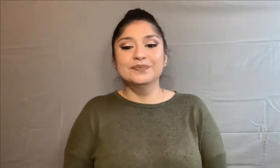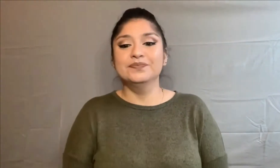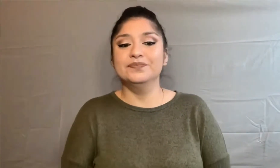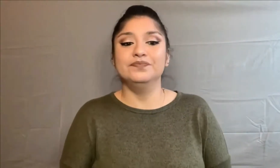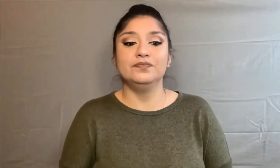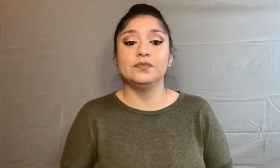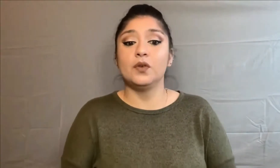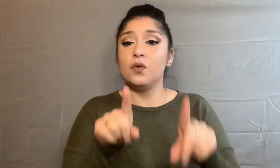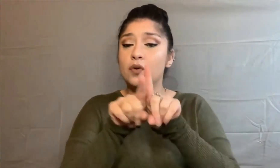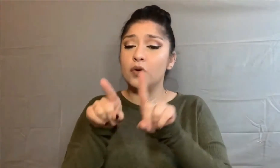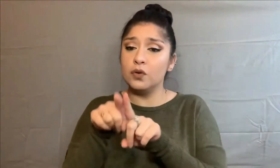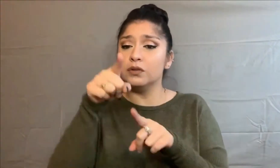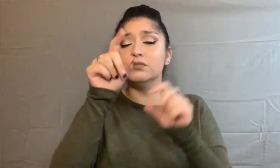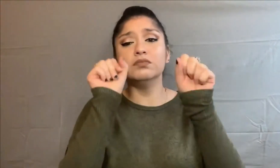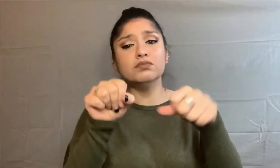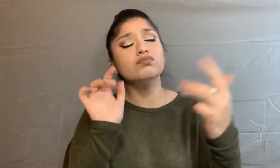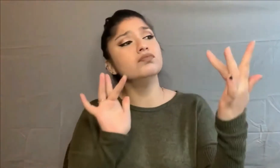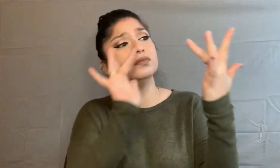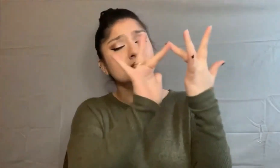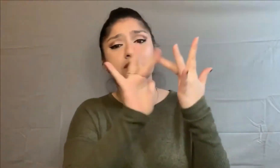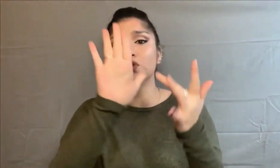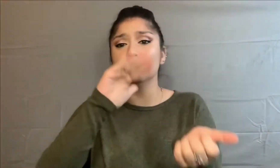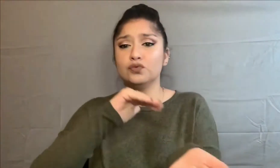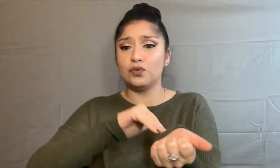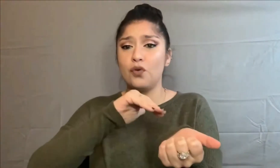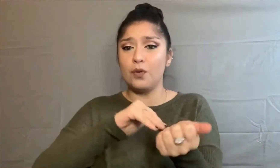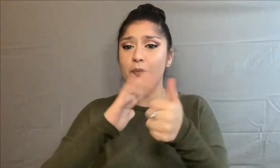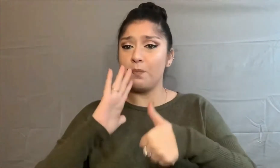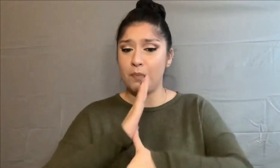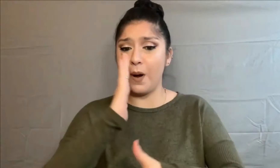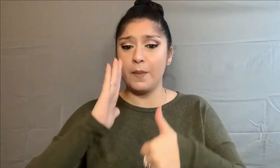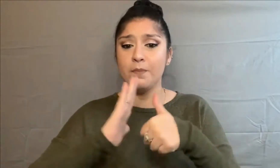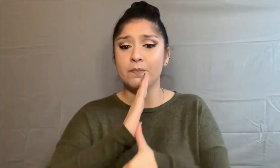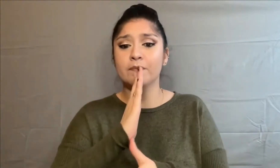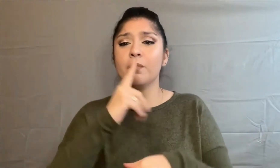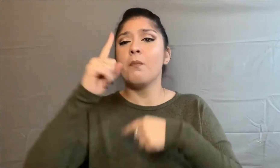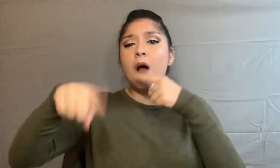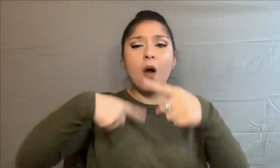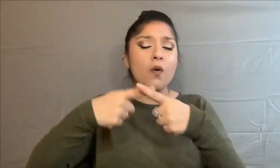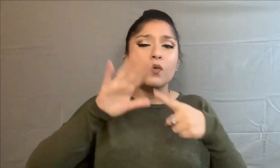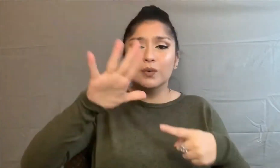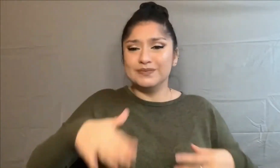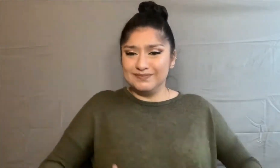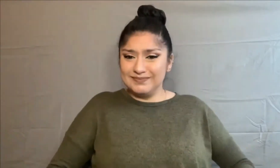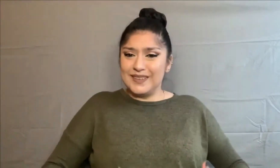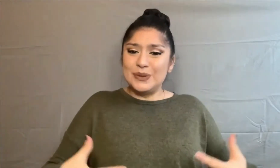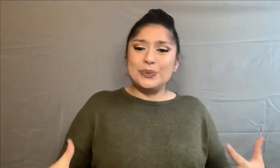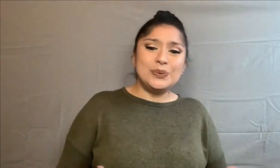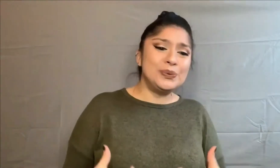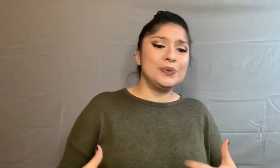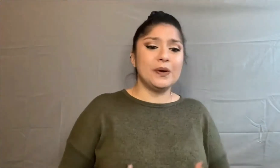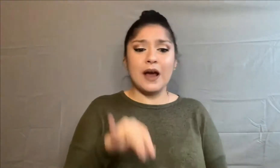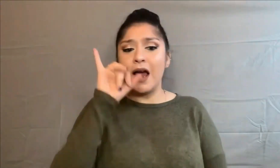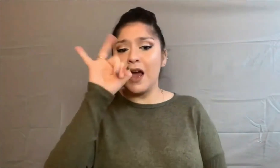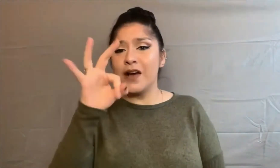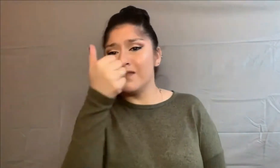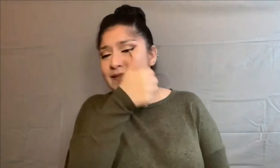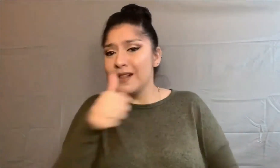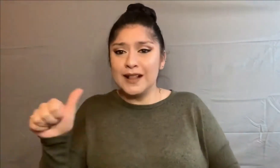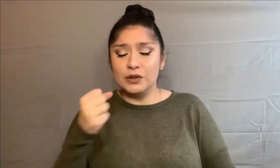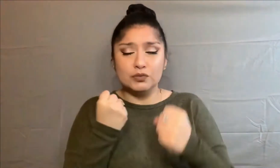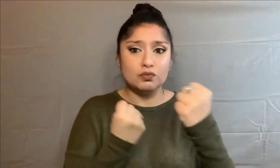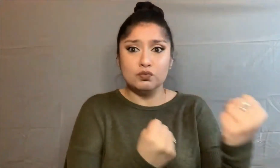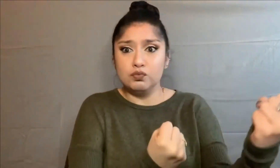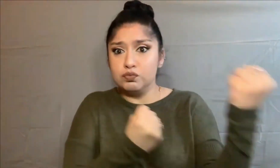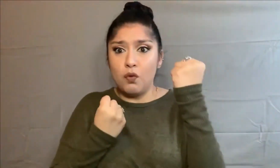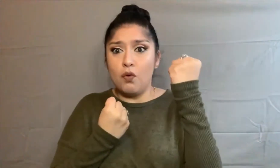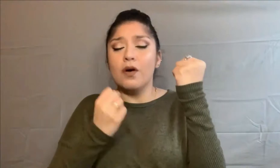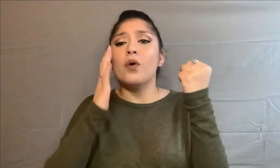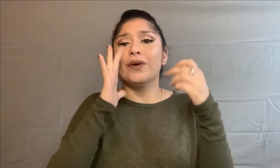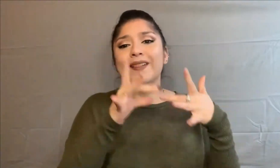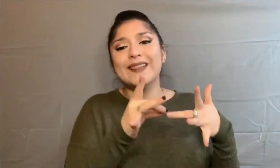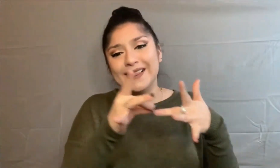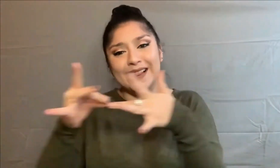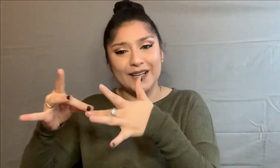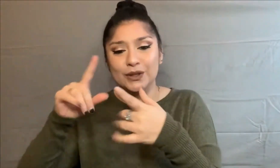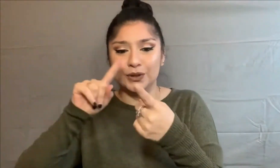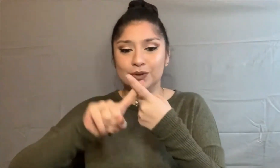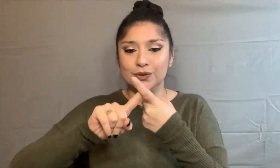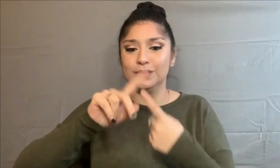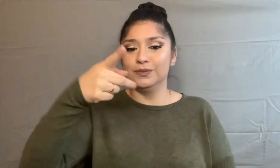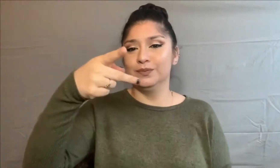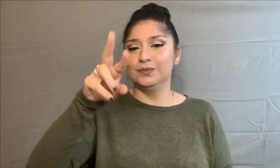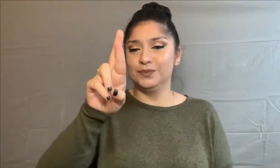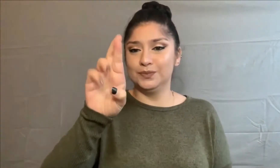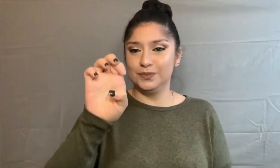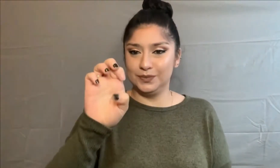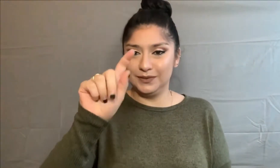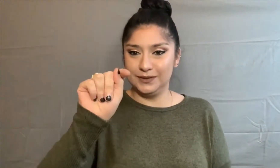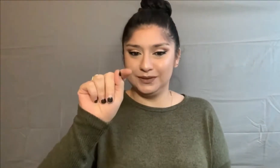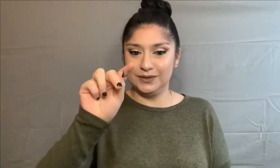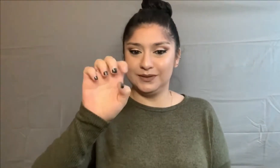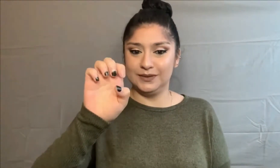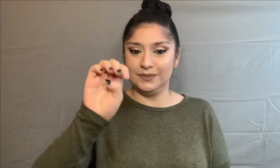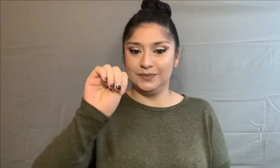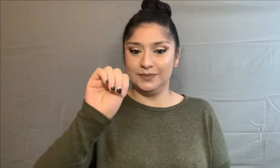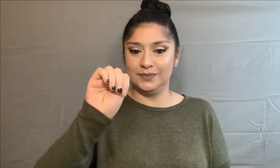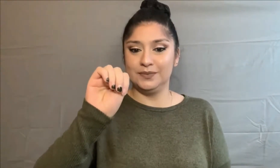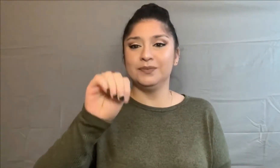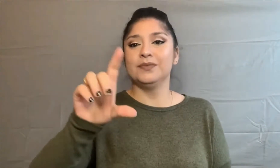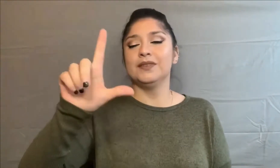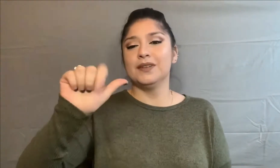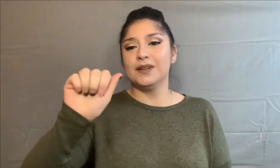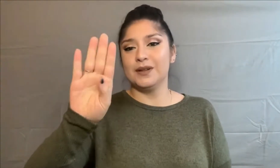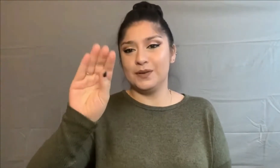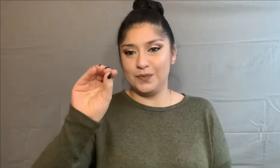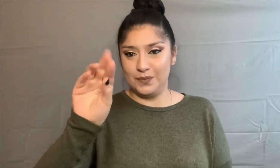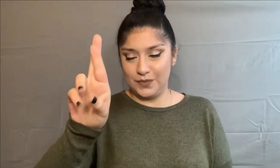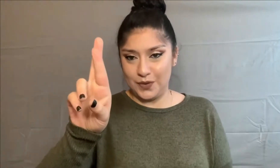Contact your health care provider if the contractions become regular and steadily increase in strength. This could be a sign of preterm labor.